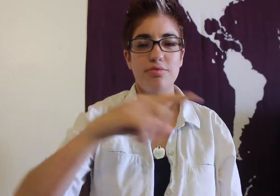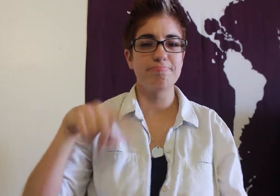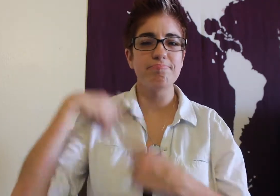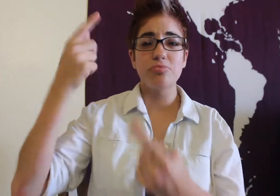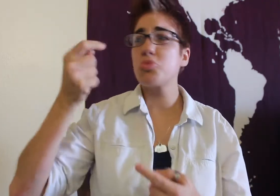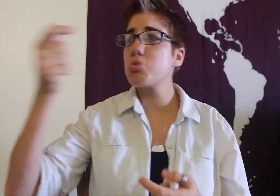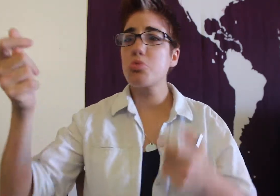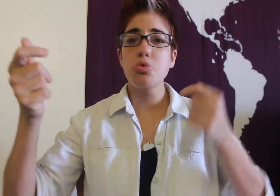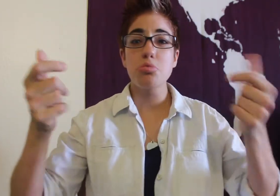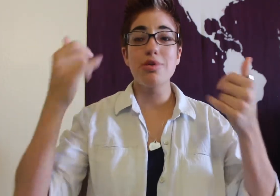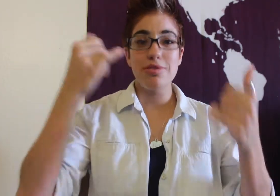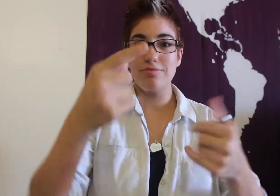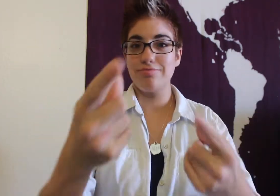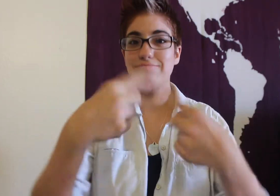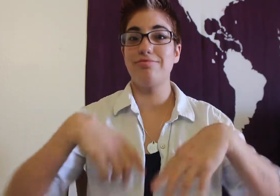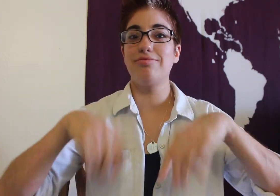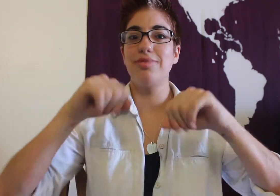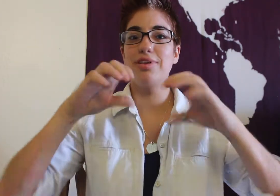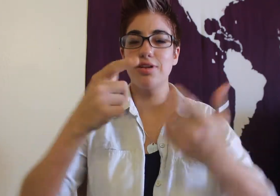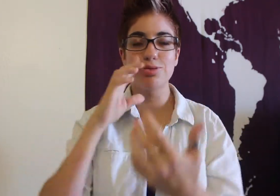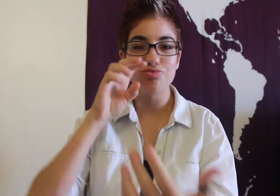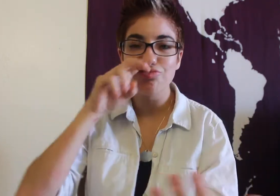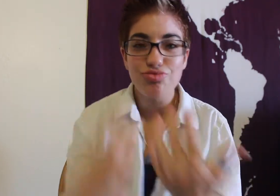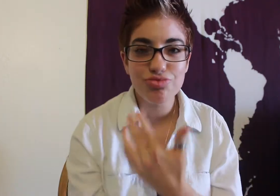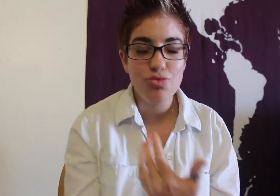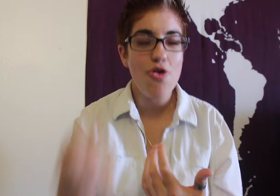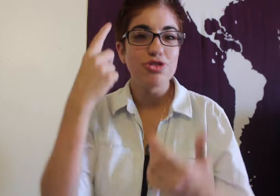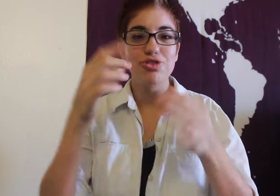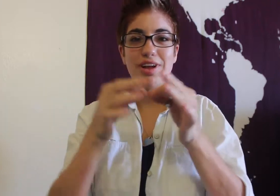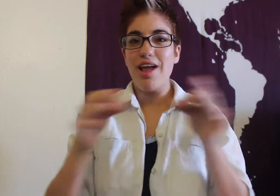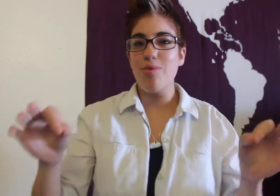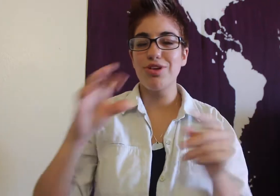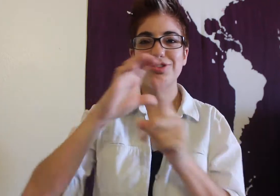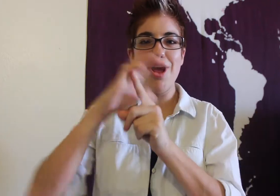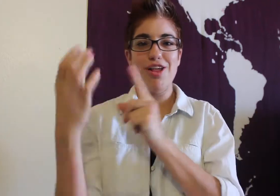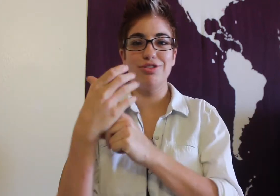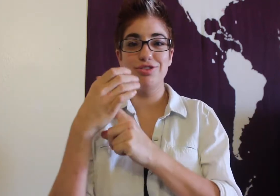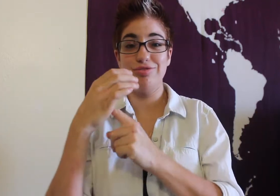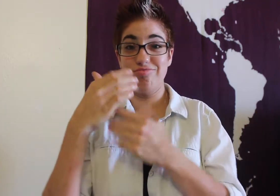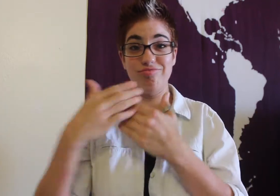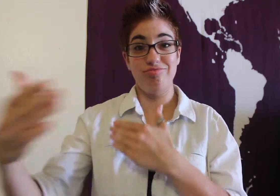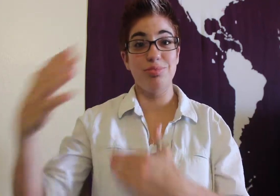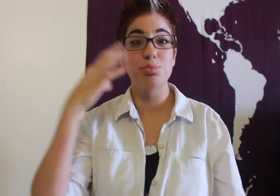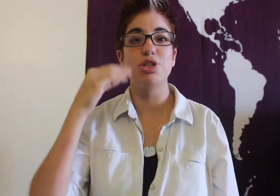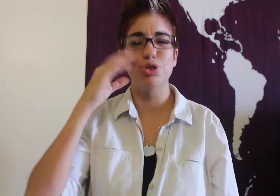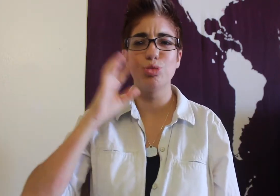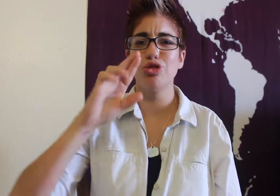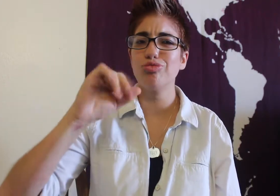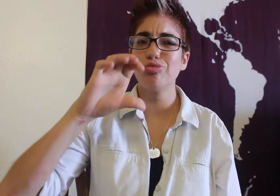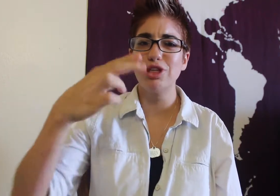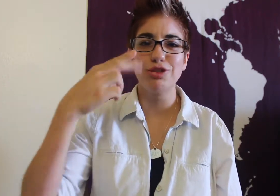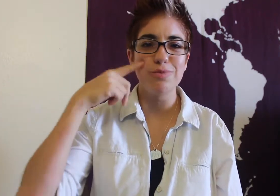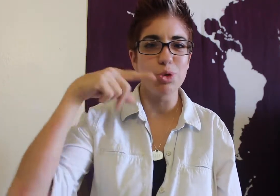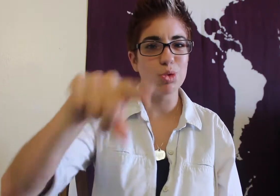Now, you will have the same “WHOA!” experience as you learn our language and our culture. It will be a rich experience, I tell you.